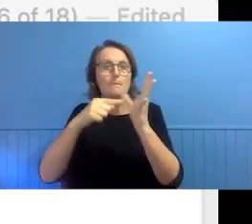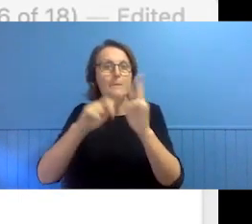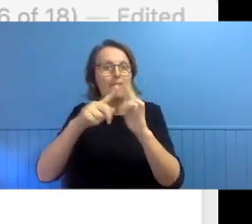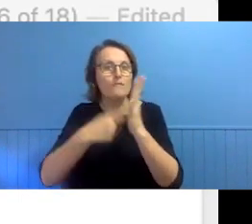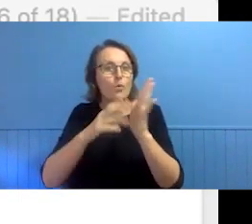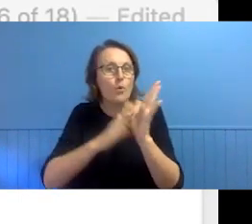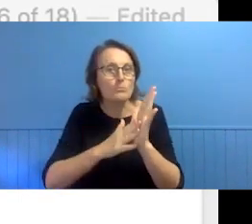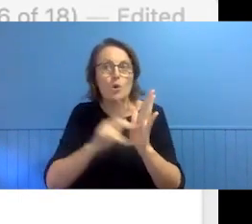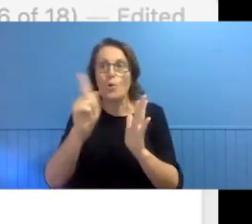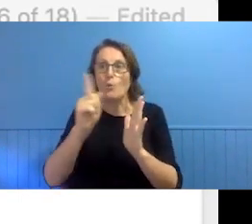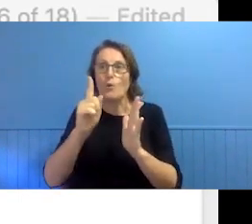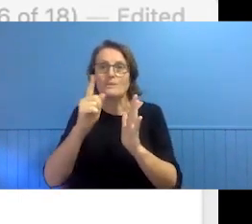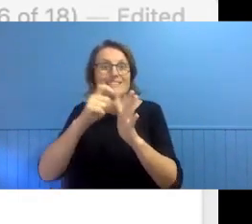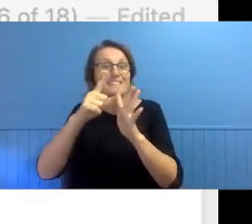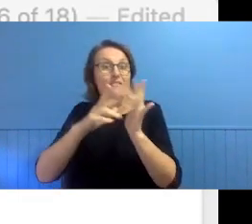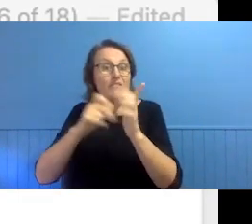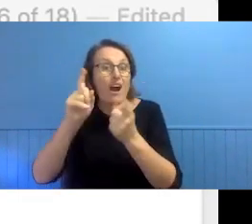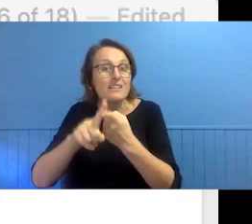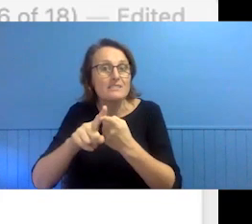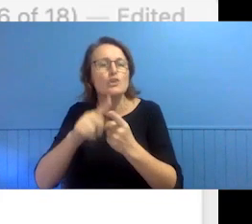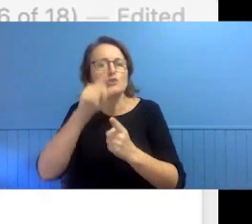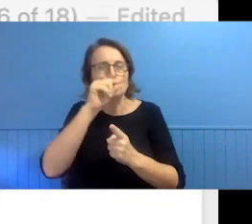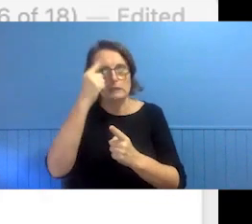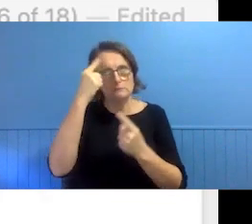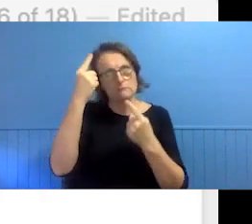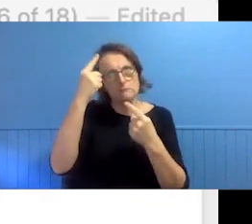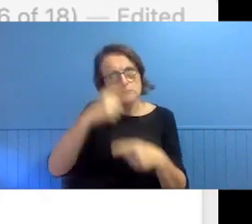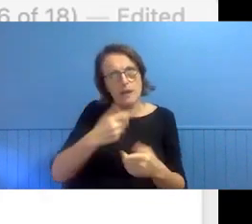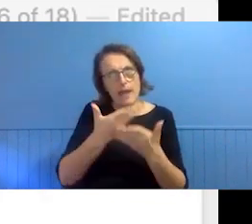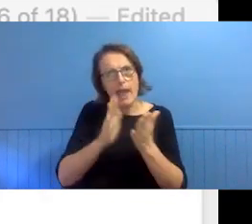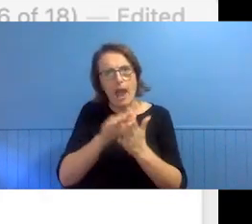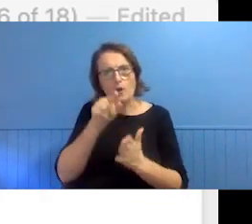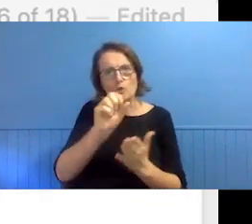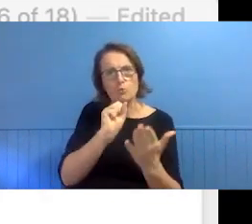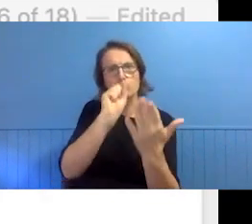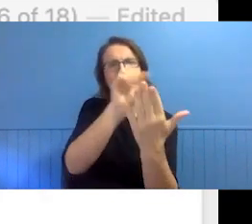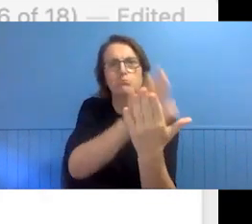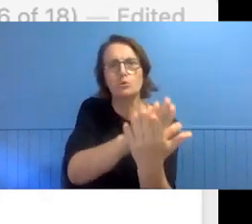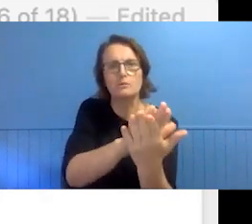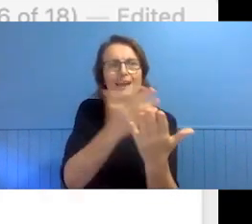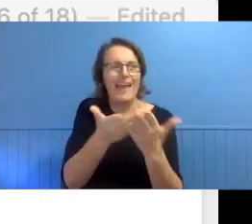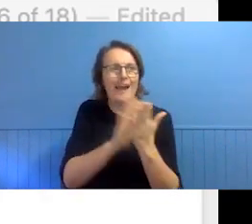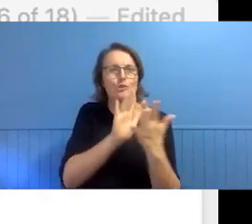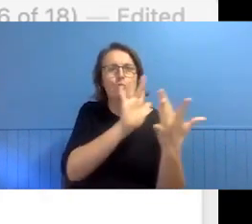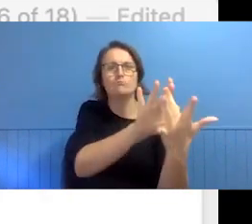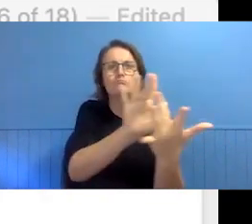choose to strat jz a bit more about who you want to reach, how you want to reach, when you want to reach them and what kind of experience you